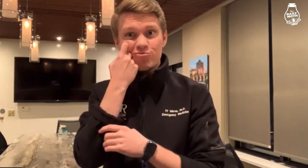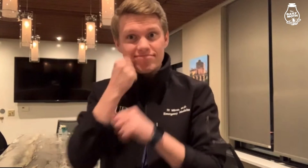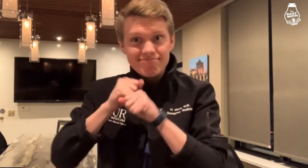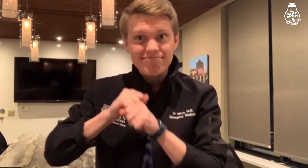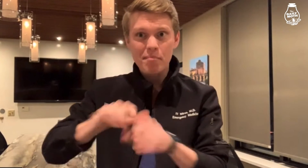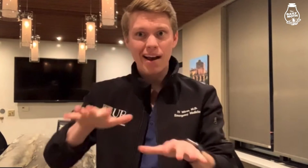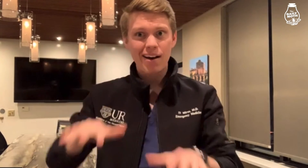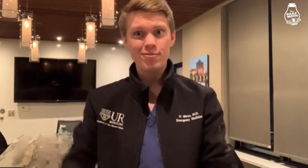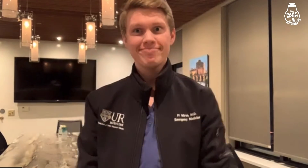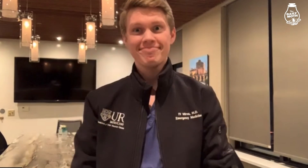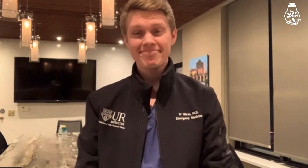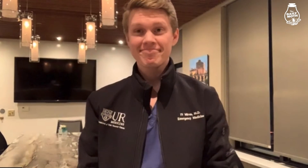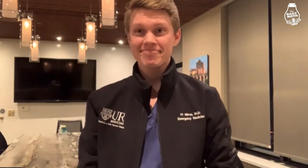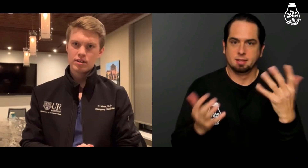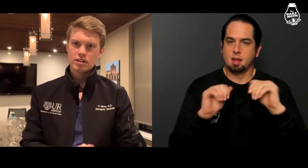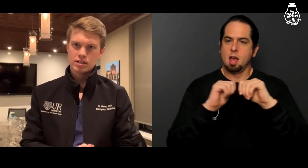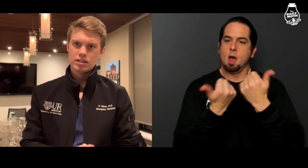the vaccine becoming available!